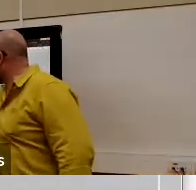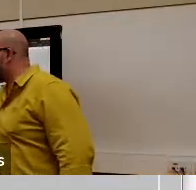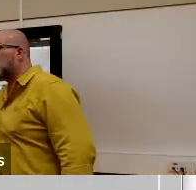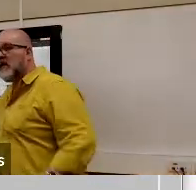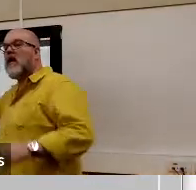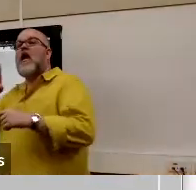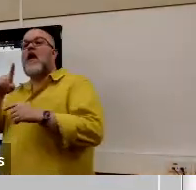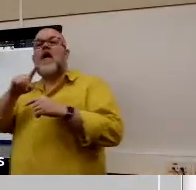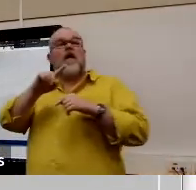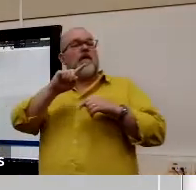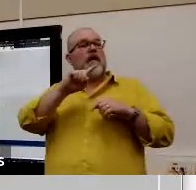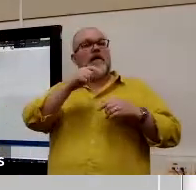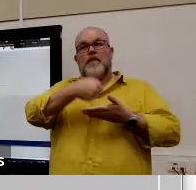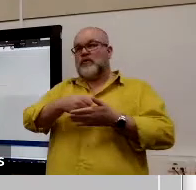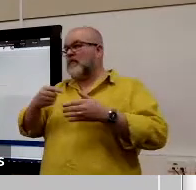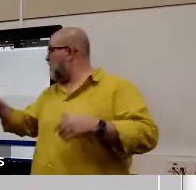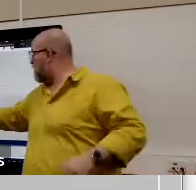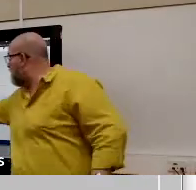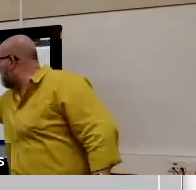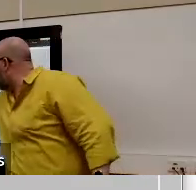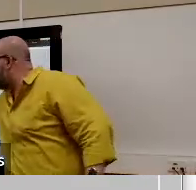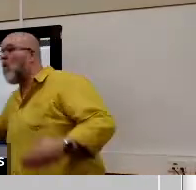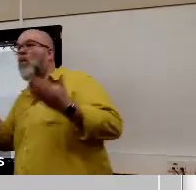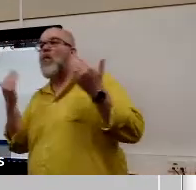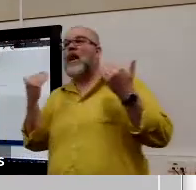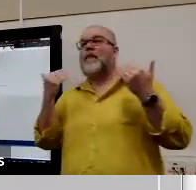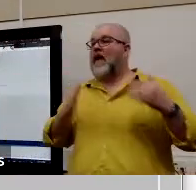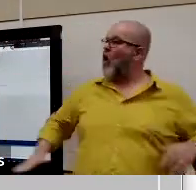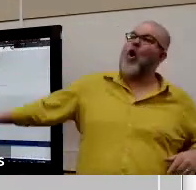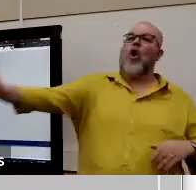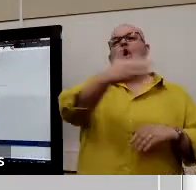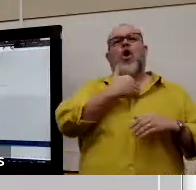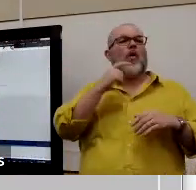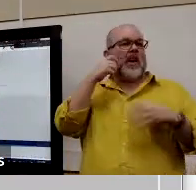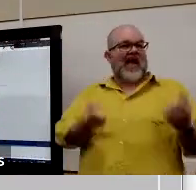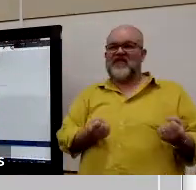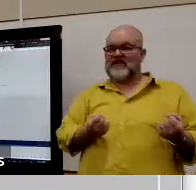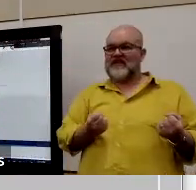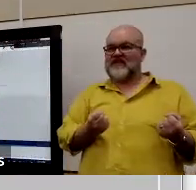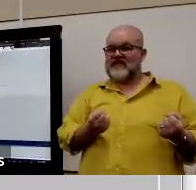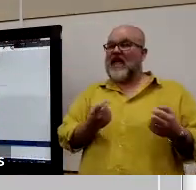The bottom one down here that's a welcome.